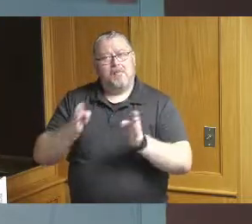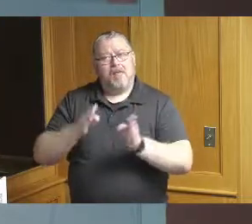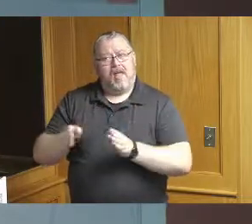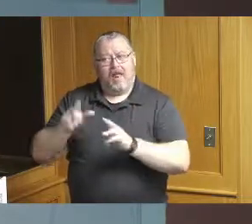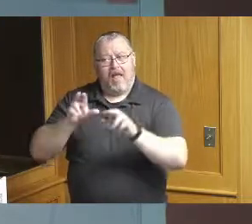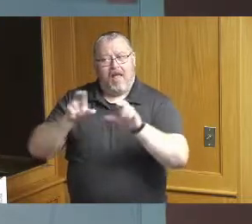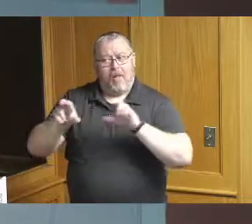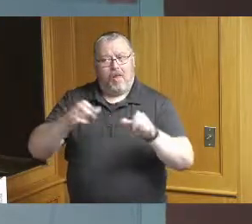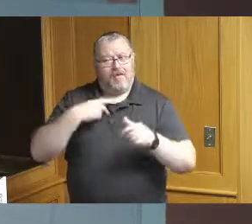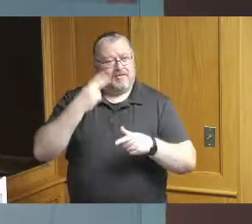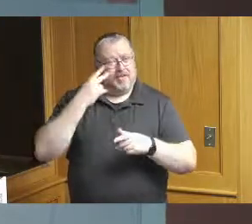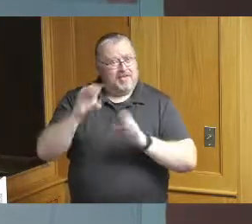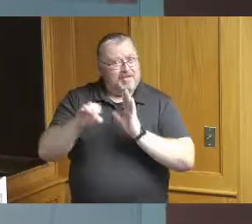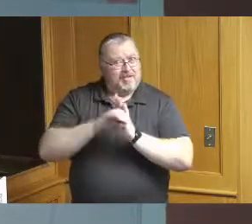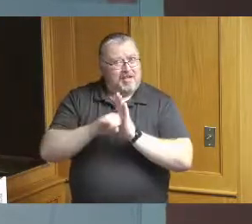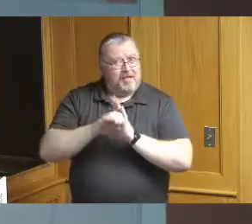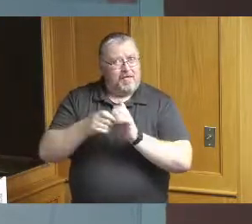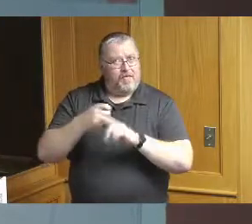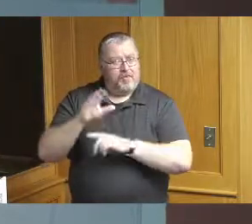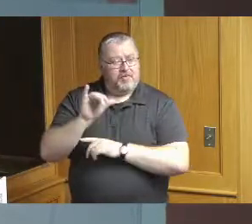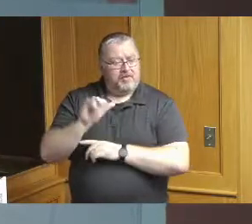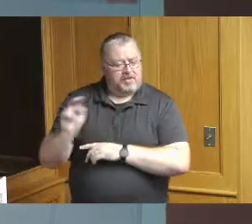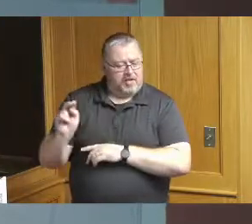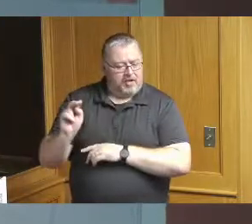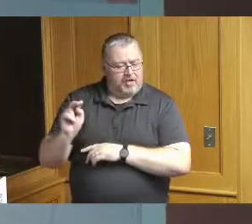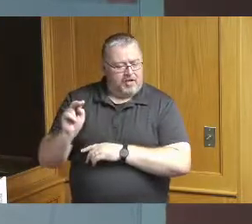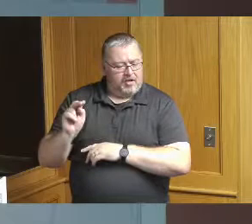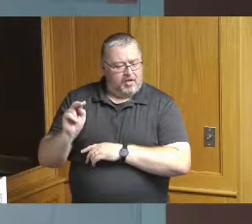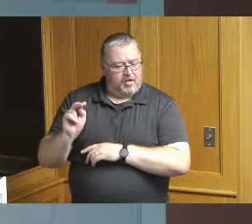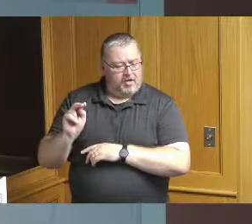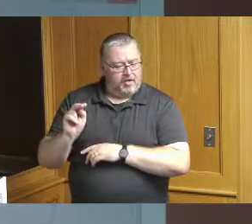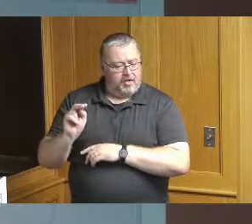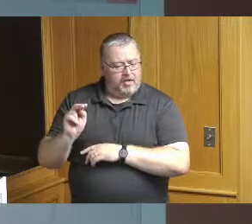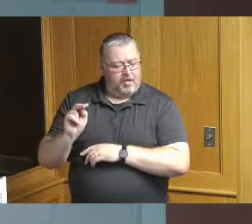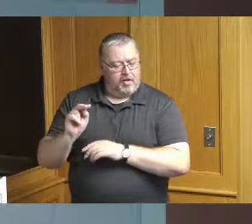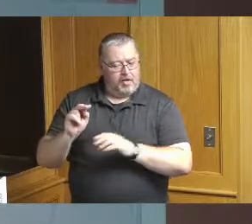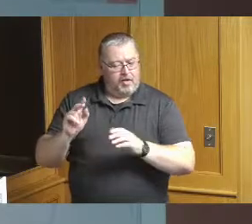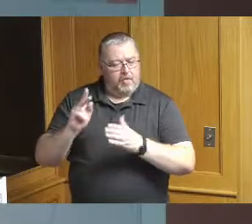this is an example from cincinnati's capital acceleration program which is also used by